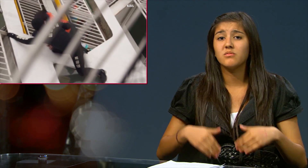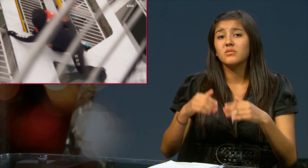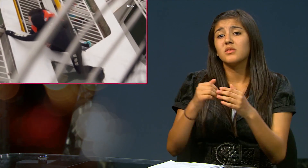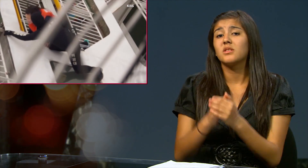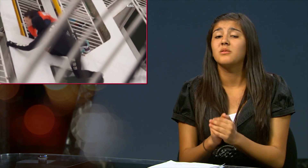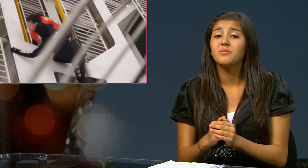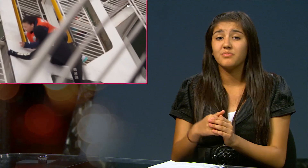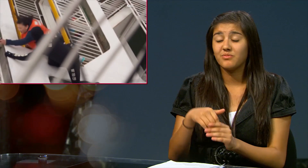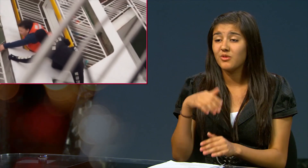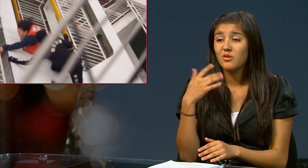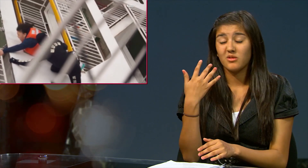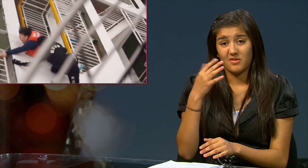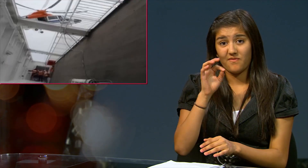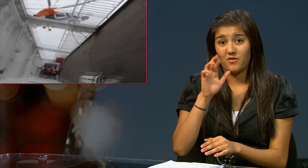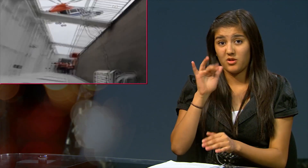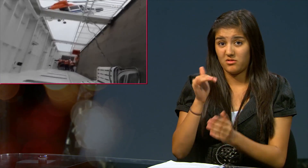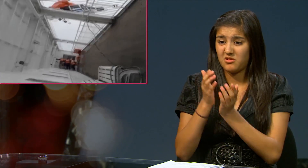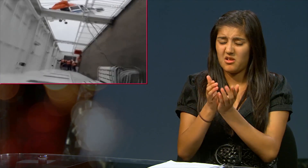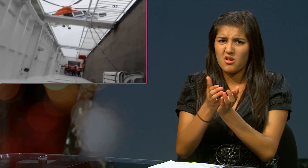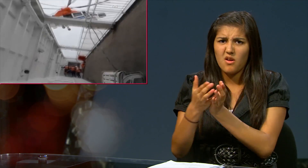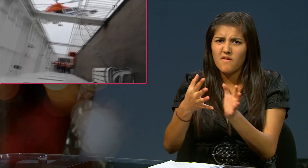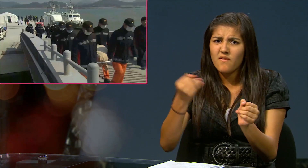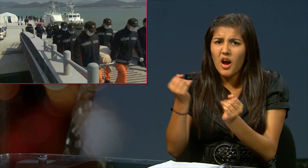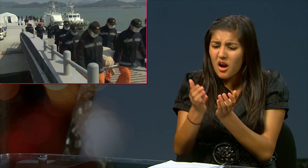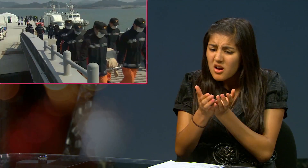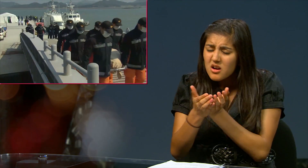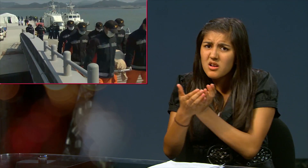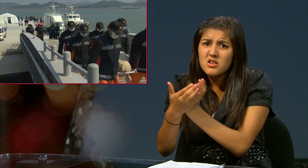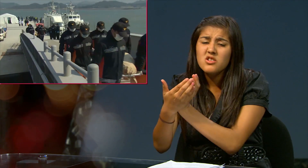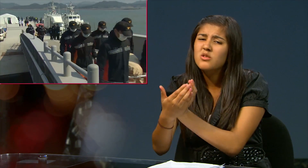THE CAPTAIN IS CHARGED WITH NEGLIGENCE FOR NOT SLOWING THE SHIP CAUSING THEM TO MAKE